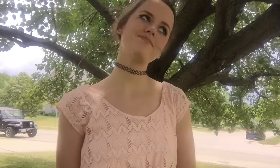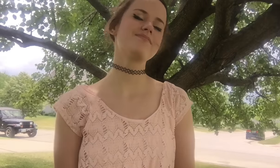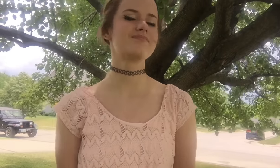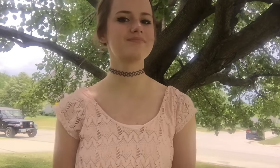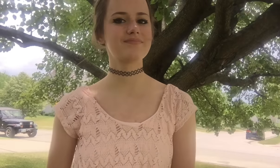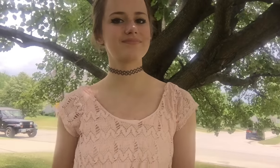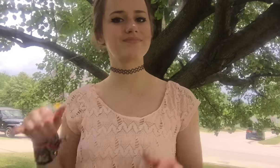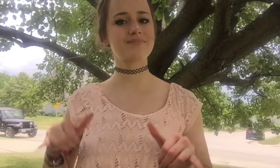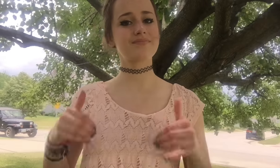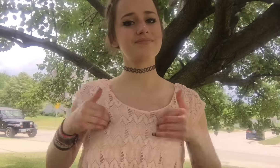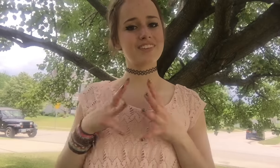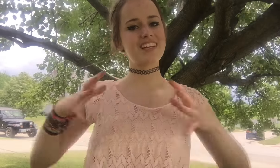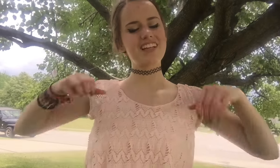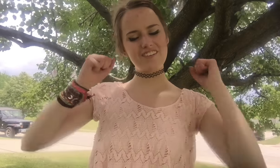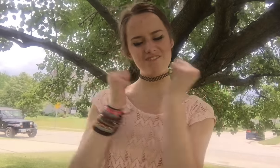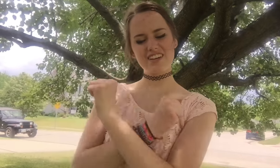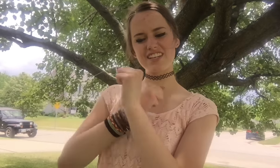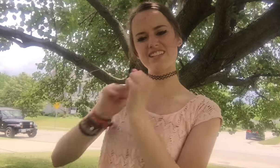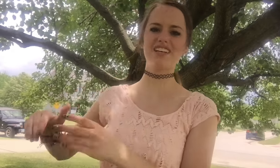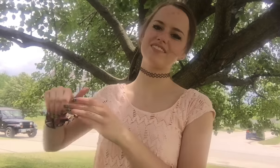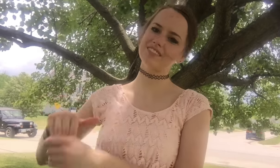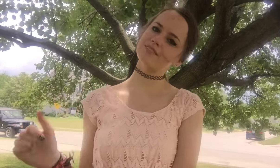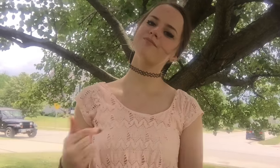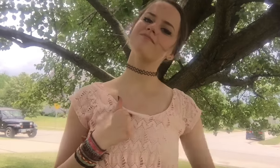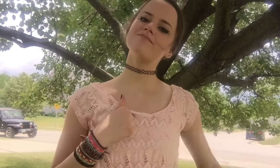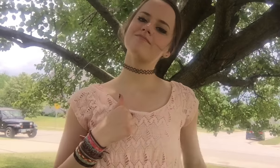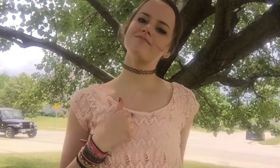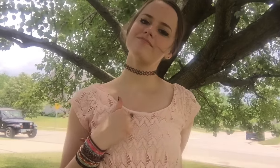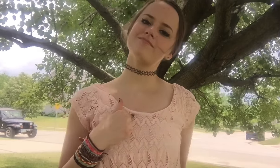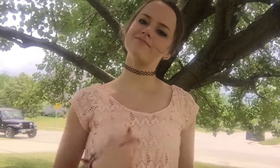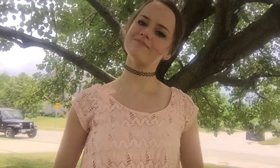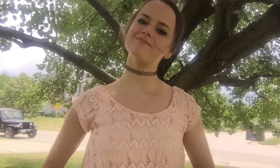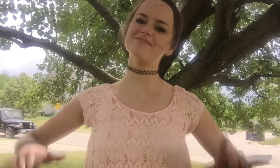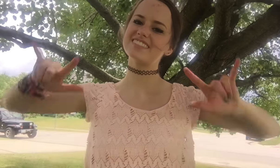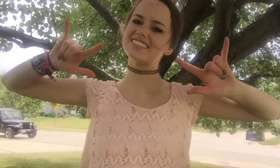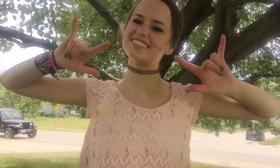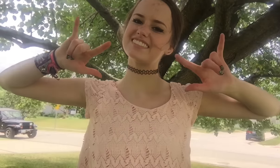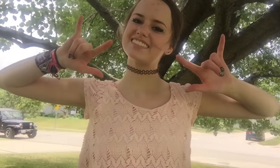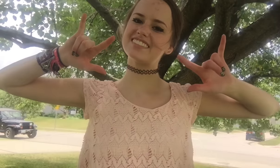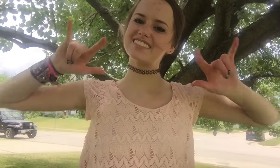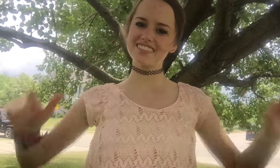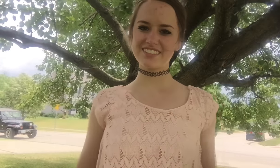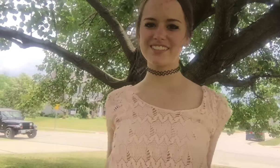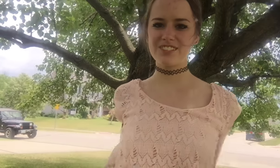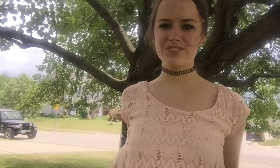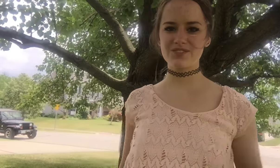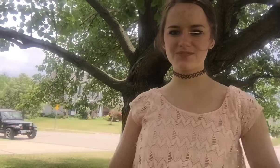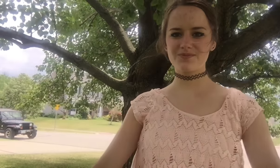no I've still got a lot of fight left in me ~ i love you ~